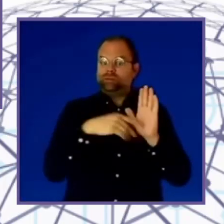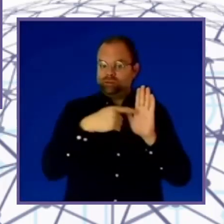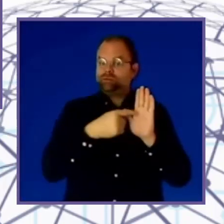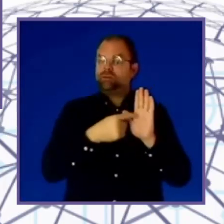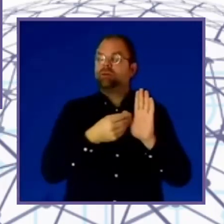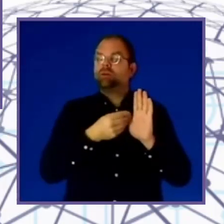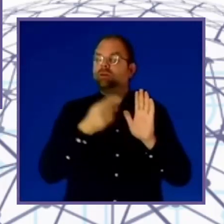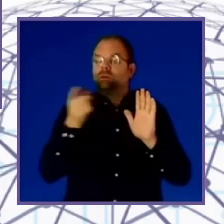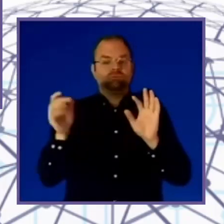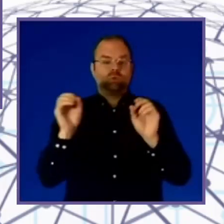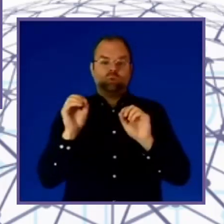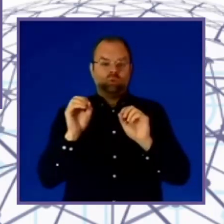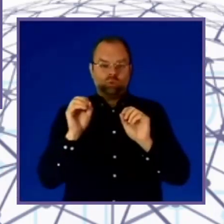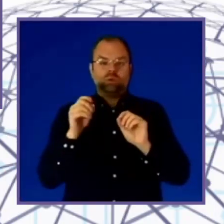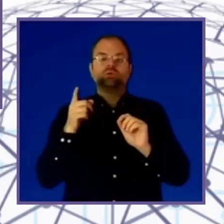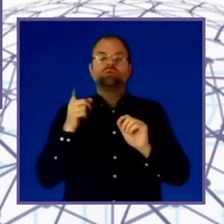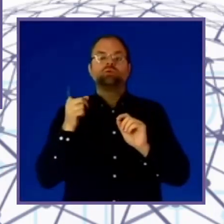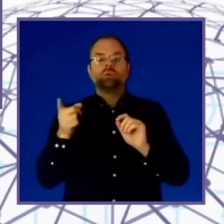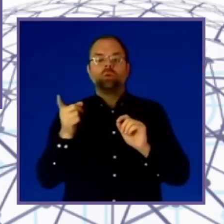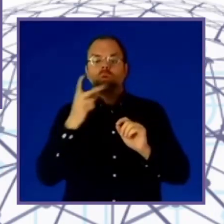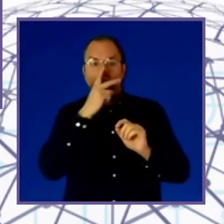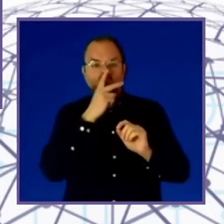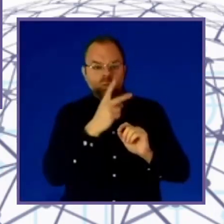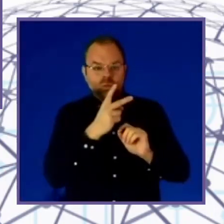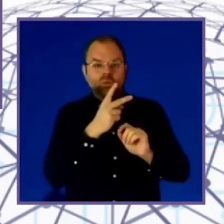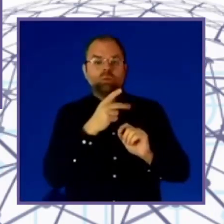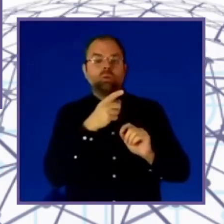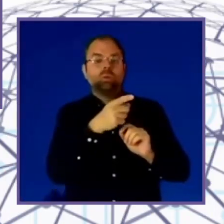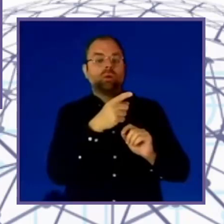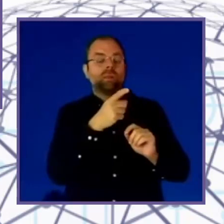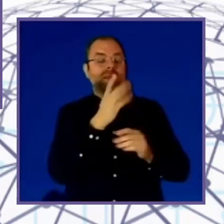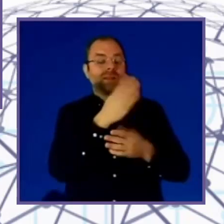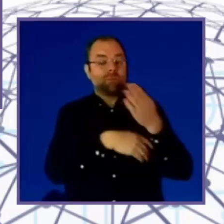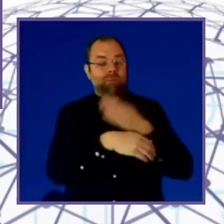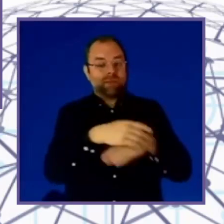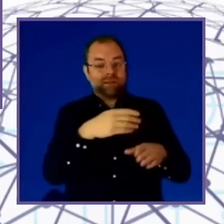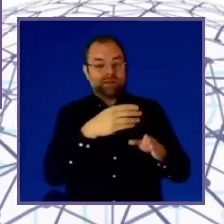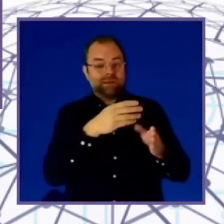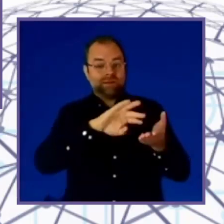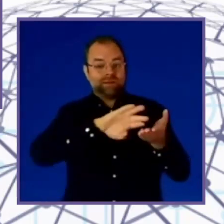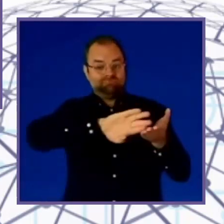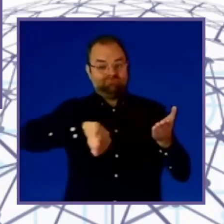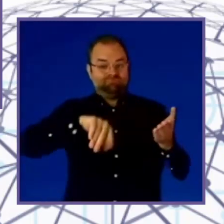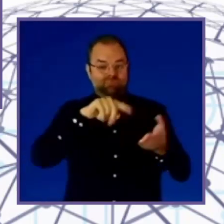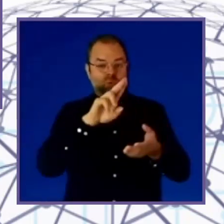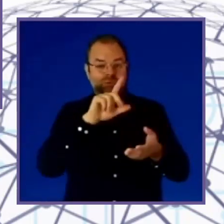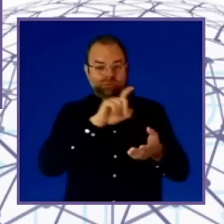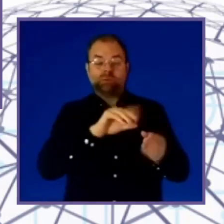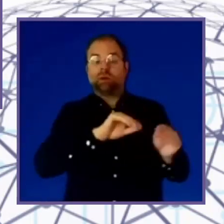all we'll be doing is increasing poverty and an inequality for disabled people in a cost of